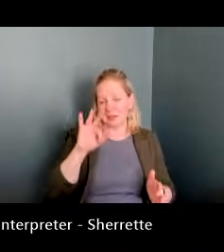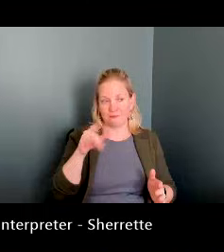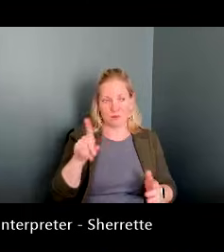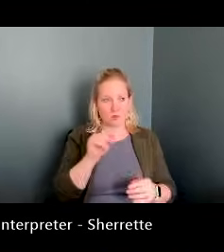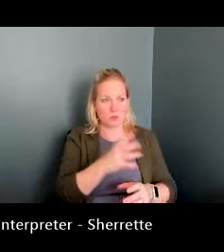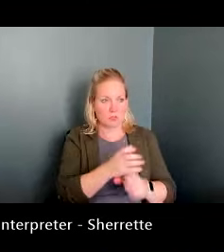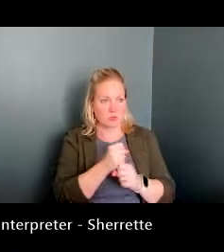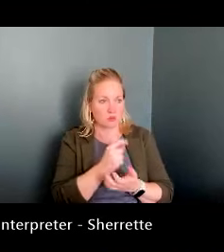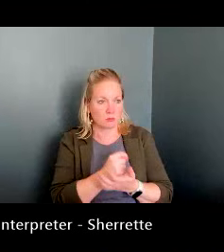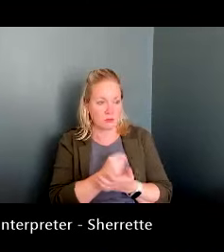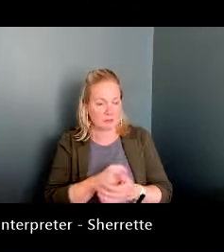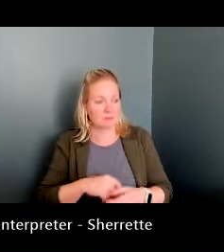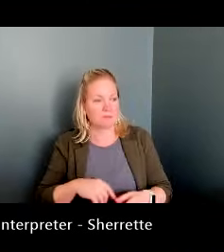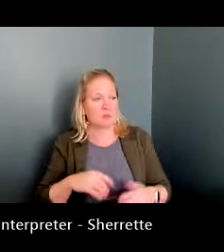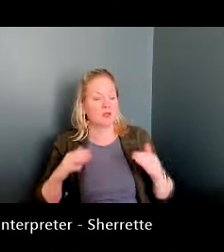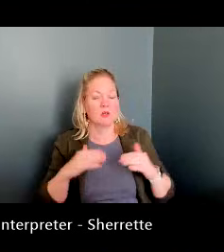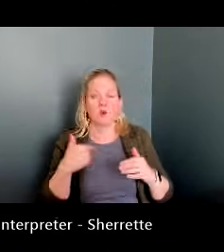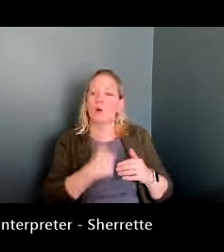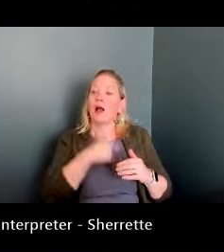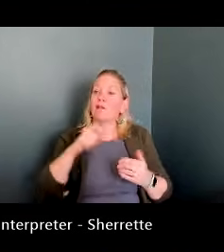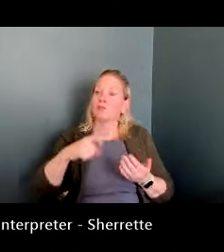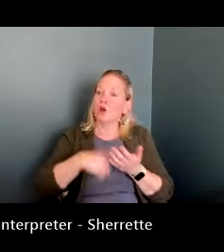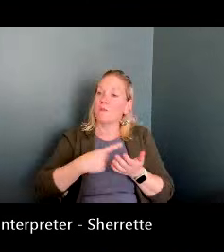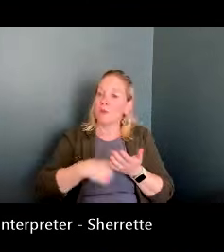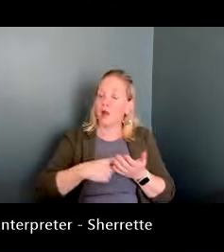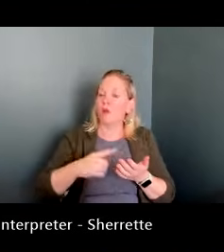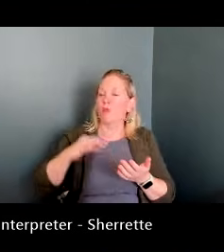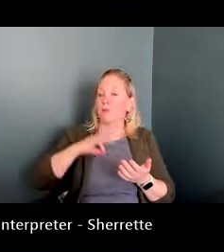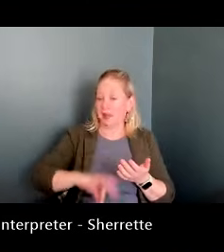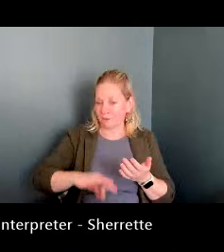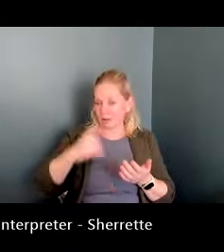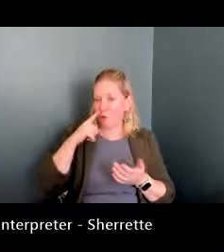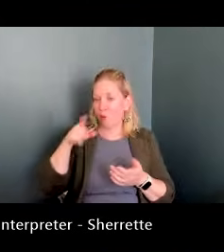We have to talk about the benefits to the participants others. We have to talk about why the